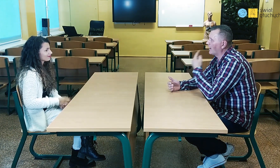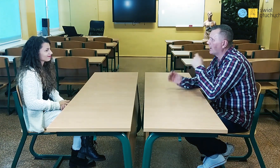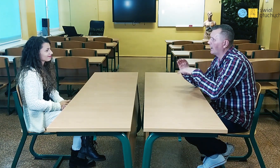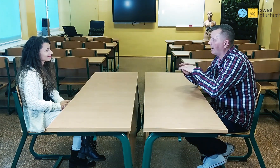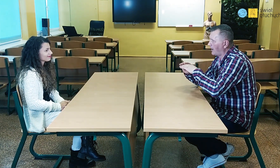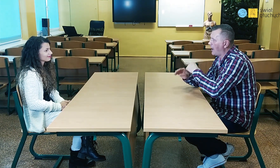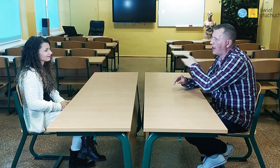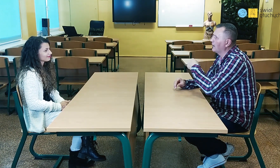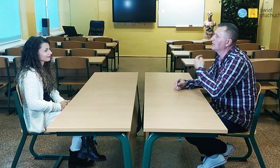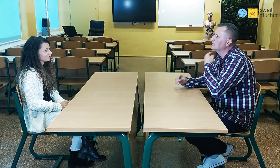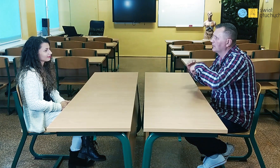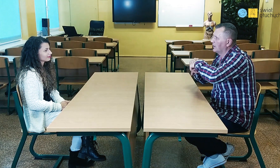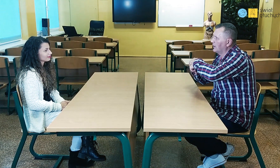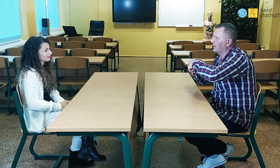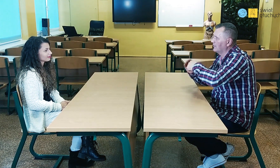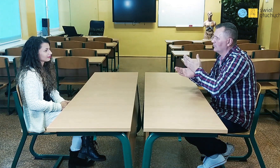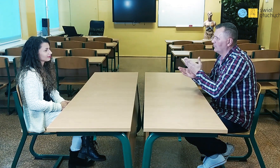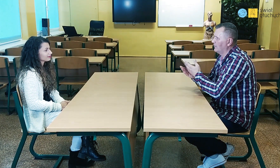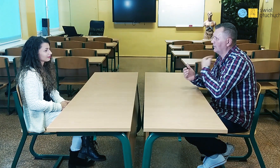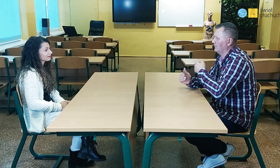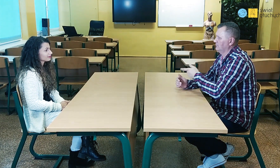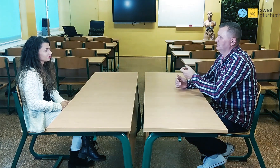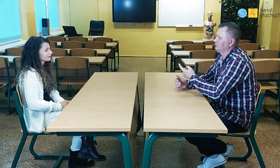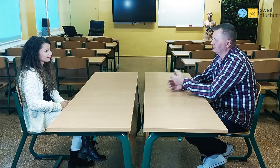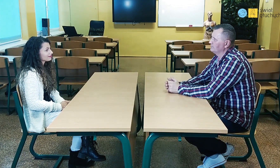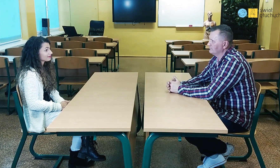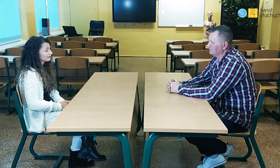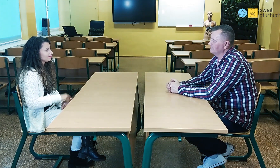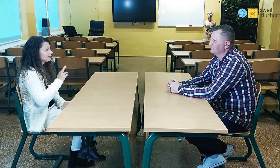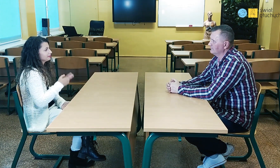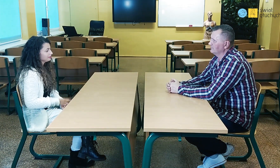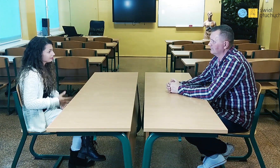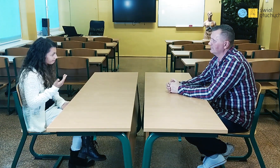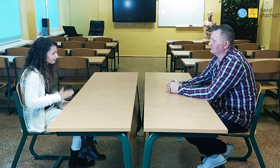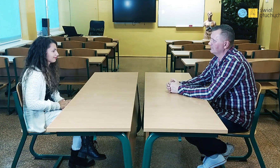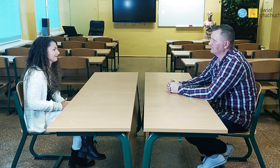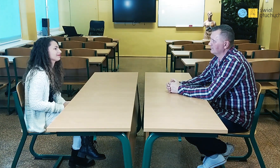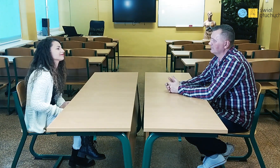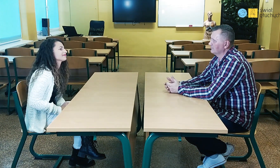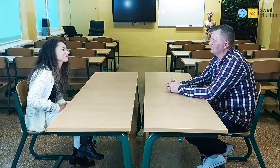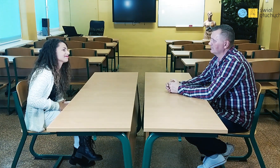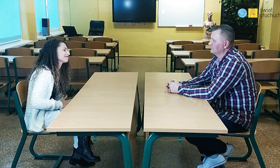The tongue must vibrate in the mouth, and the vocal cords in the throat.